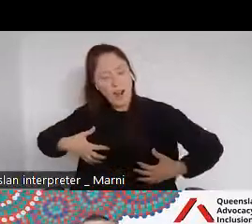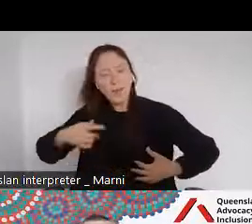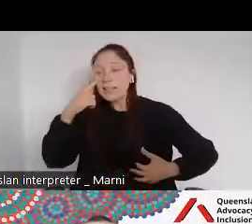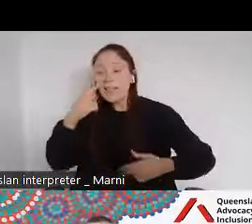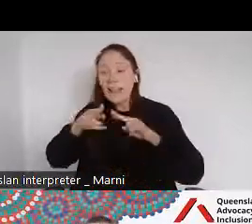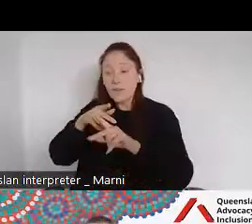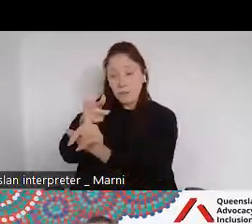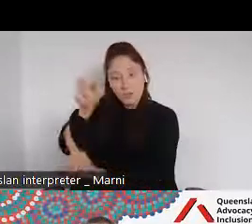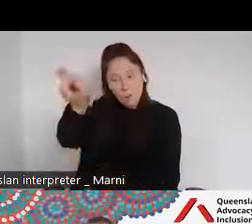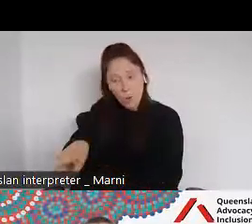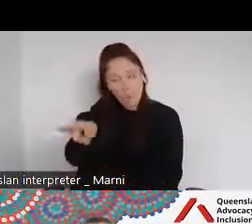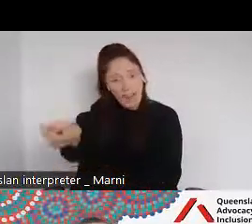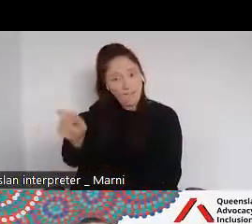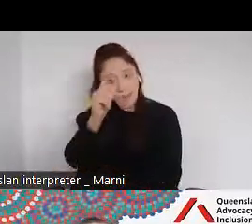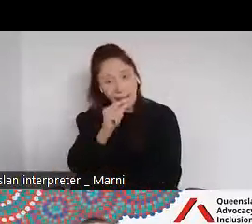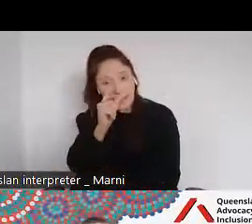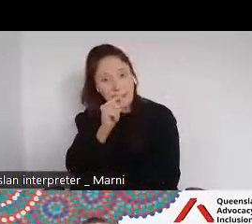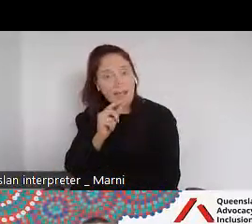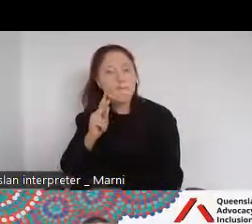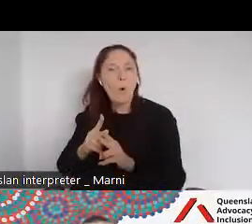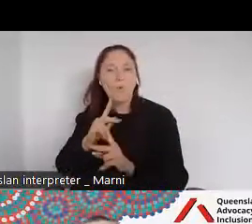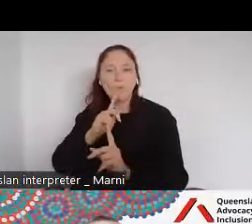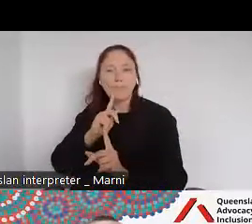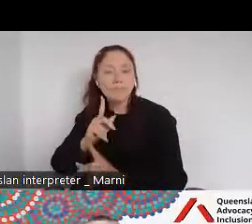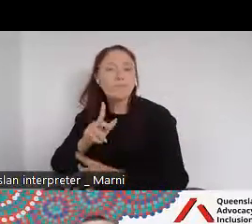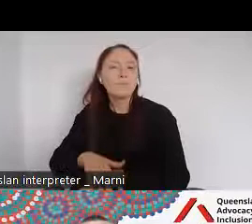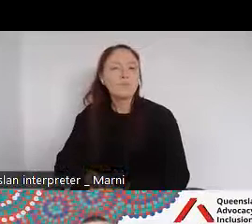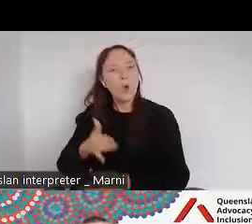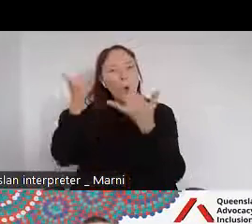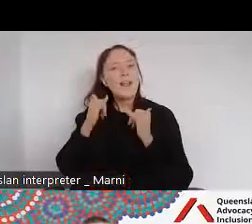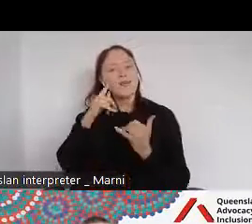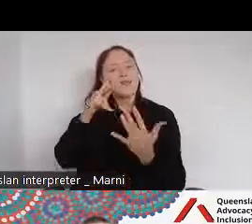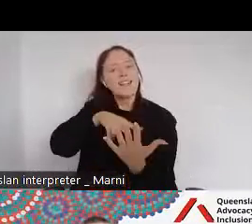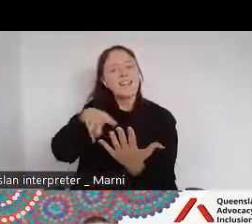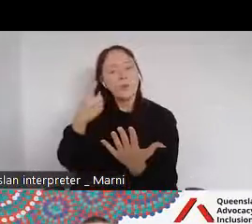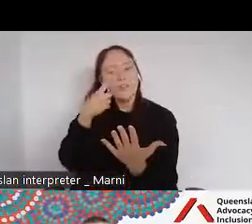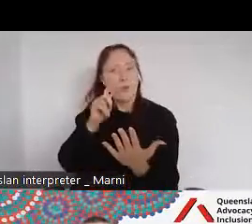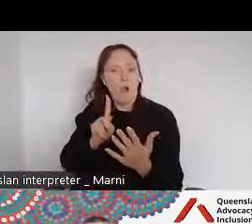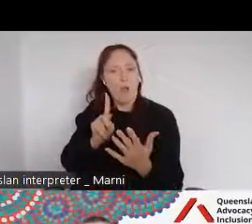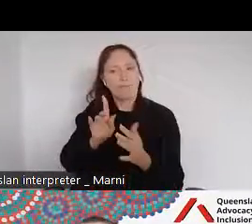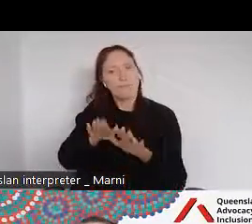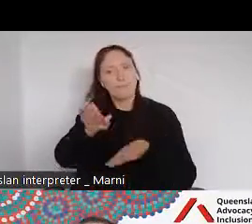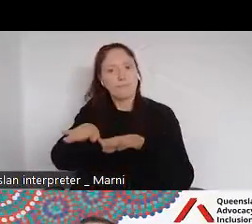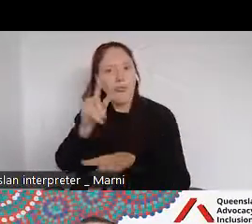give legal instructions. There are steps a lawyer can take in assessing their clients' capacity.